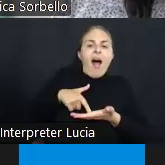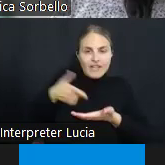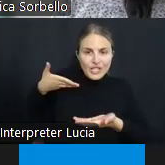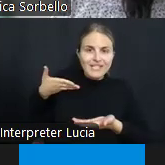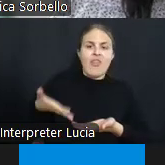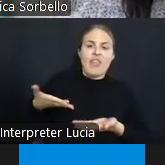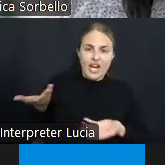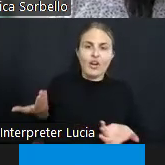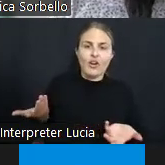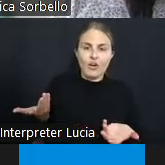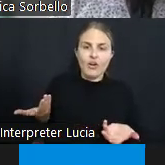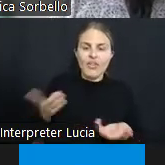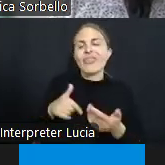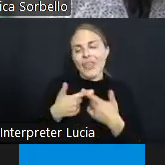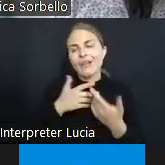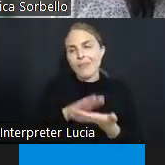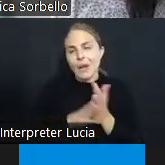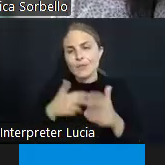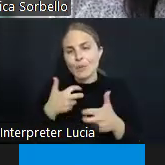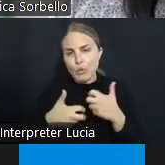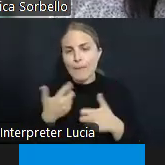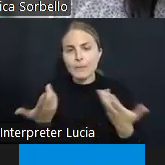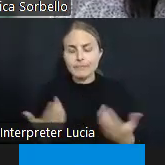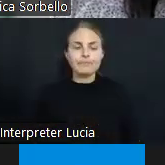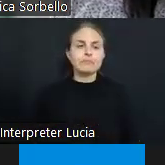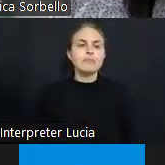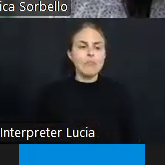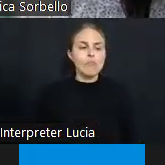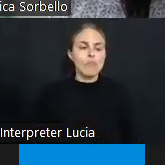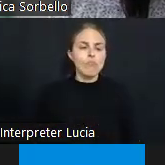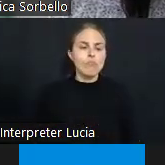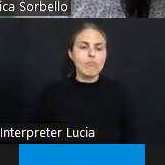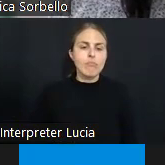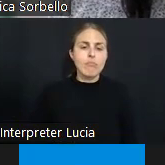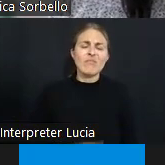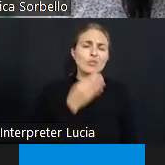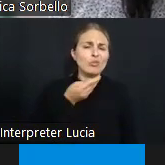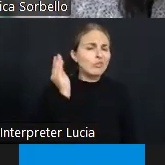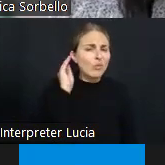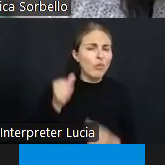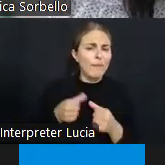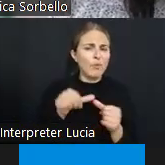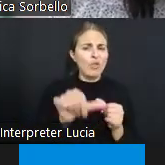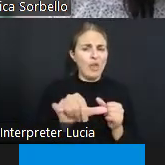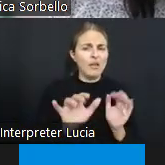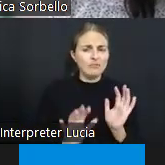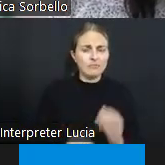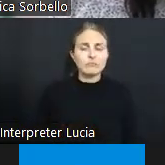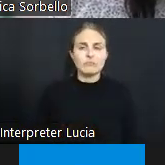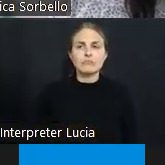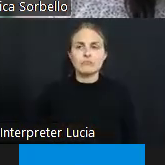that in mind. You know, through all of this and that again this is just information and skills to further enhance